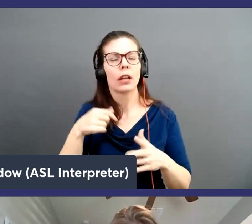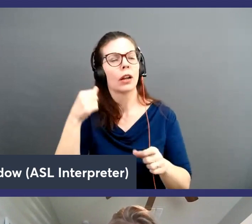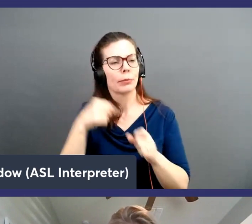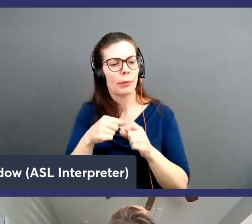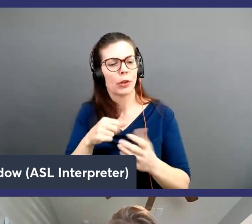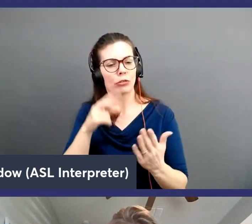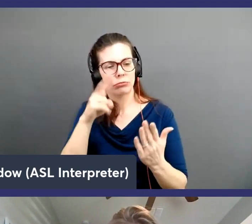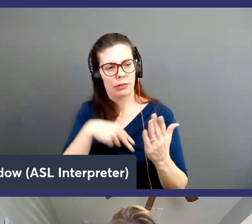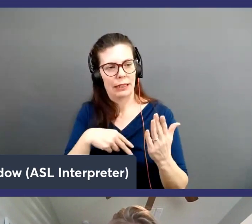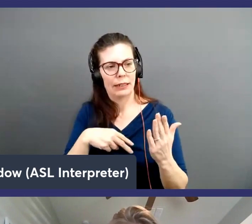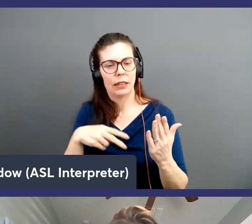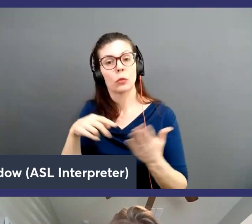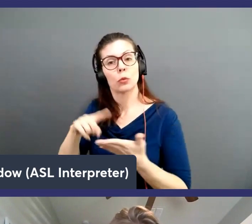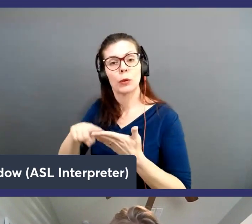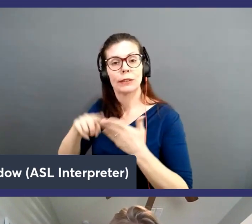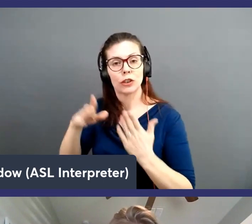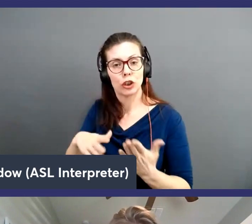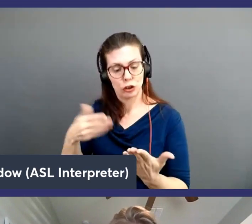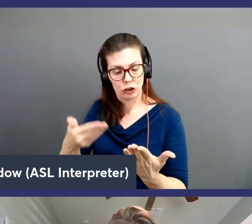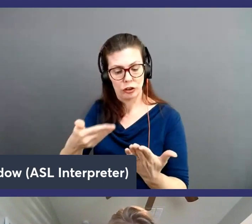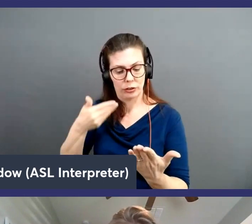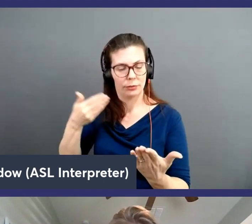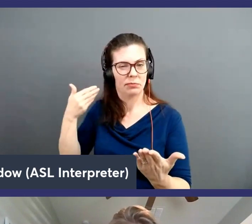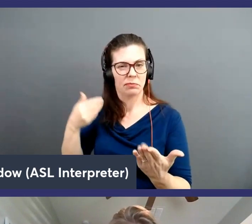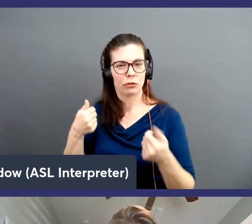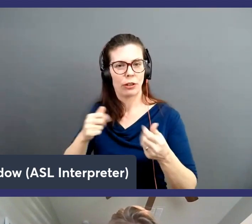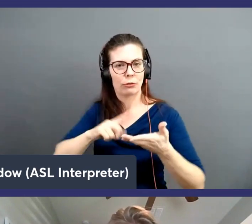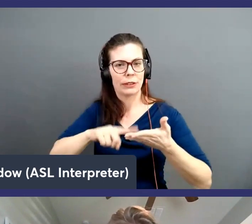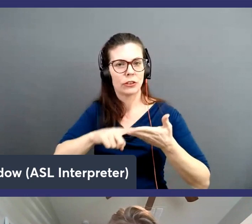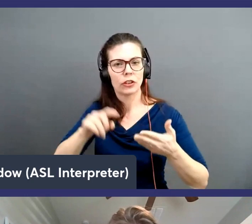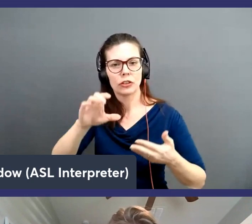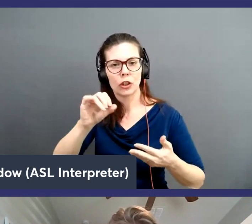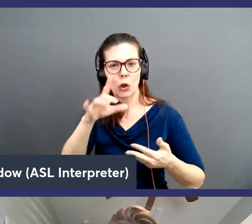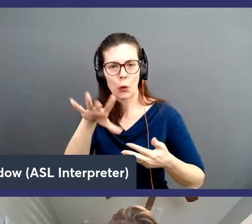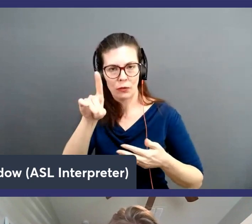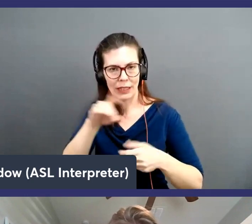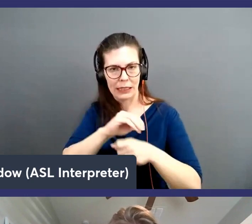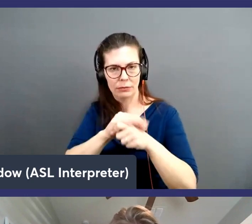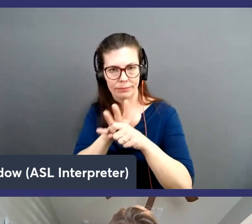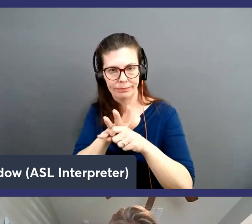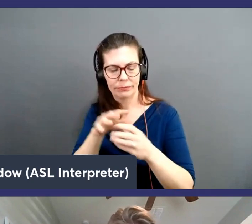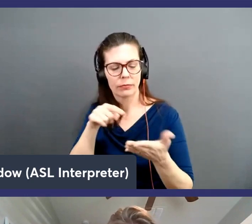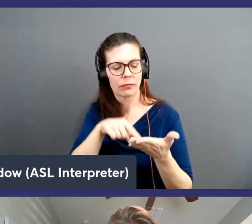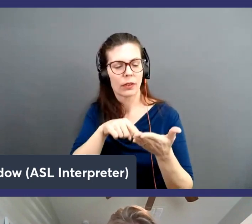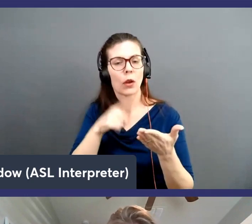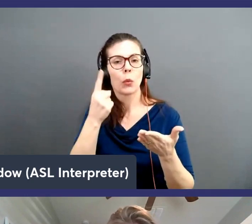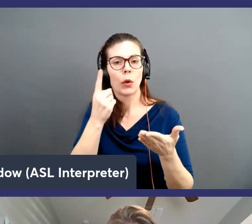when researchers were trying to research COVID, one of the ways that they investigated